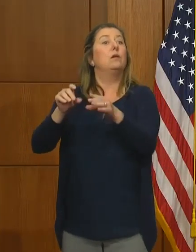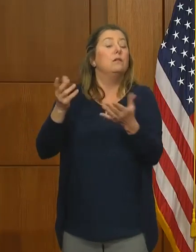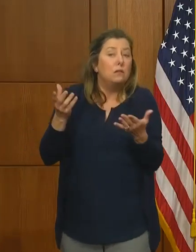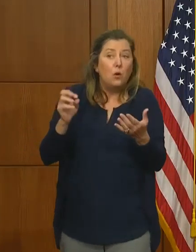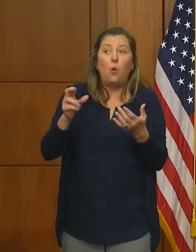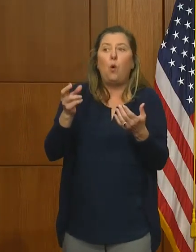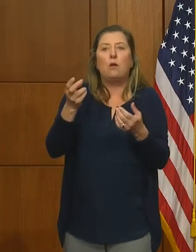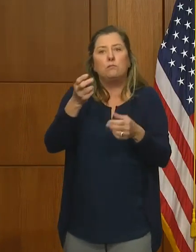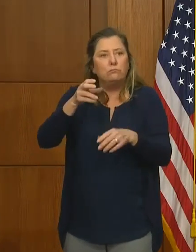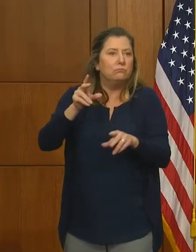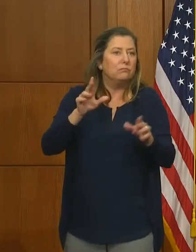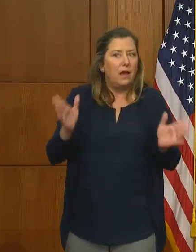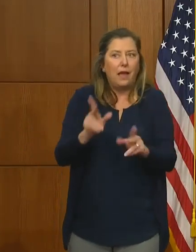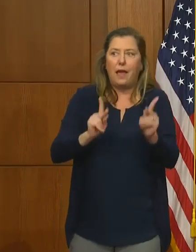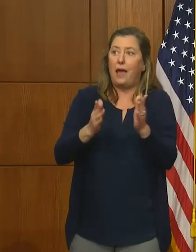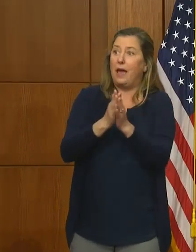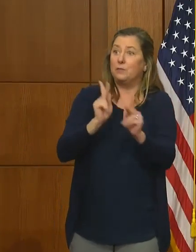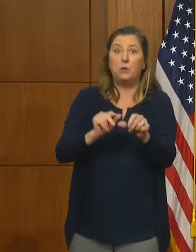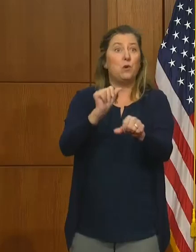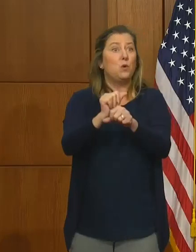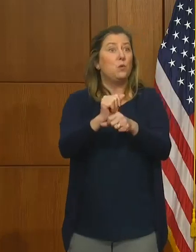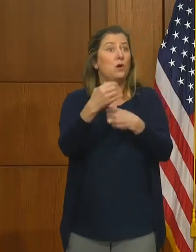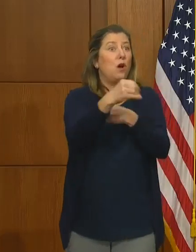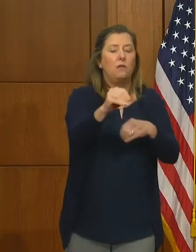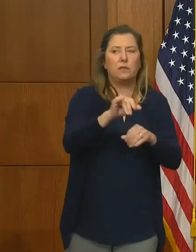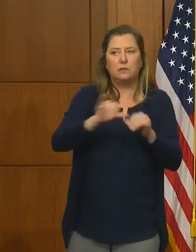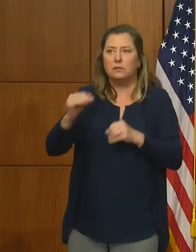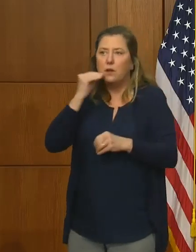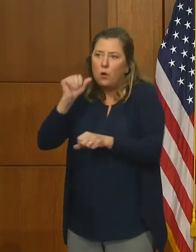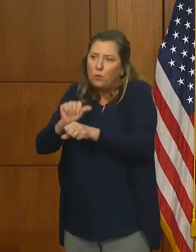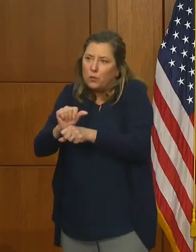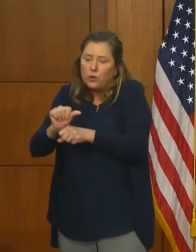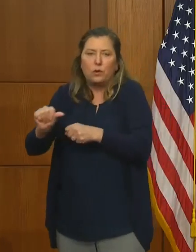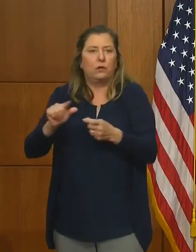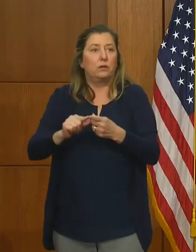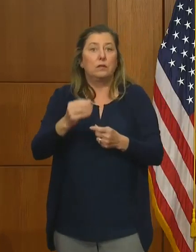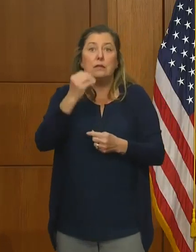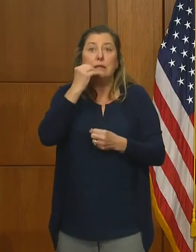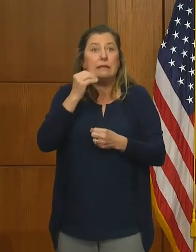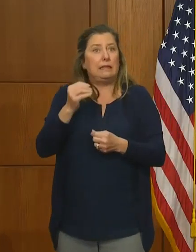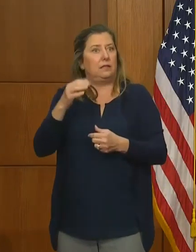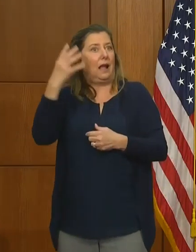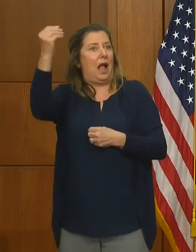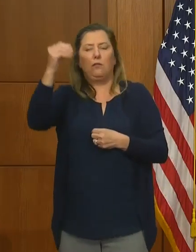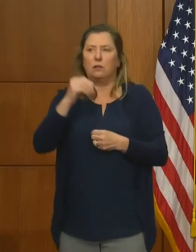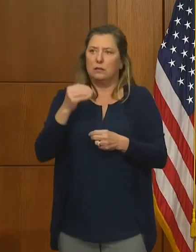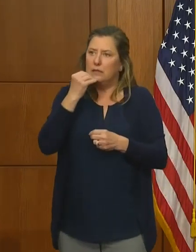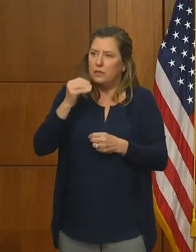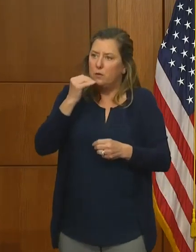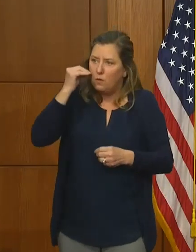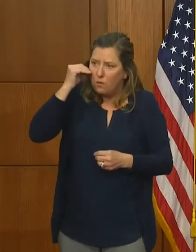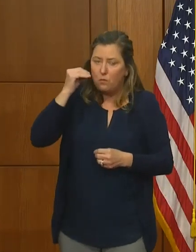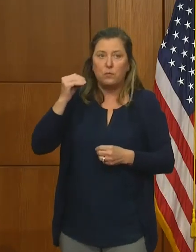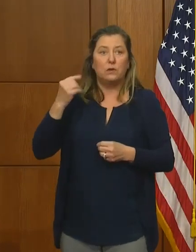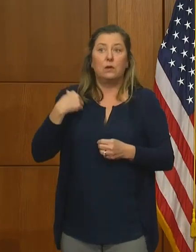TEMPORARILY CLOSED OR MOVED TO TELEWORK AND TAKE IT OUT. WE